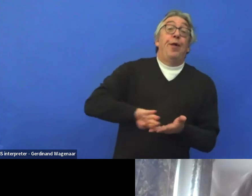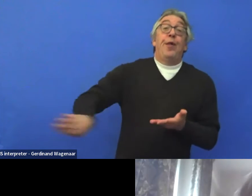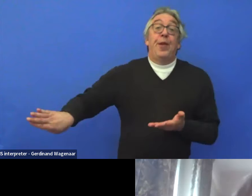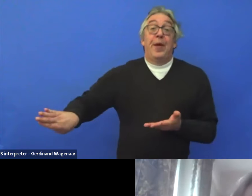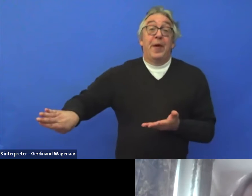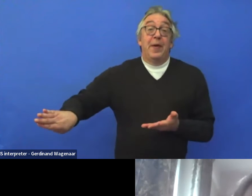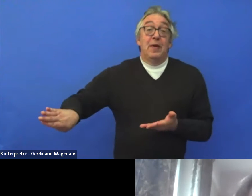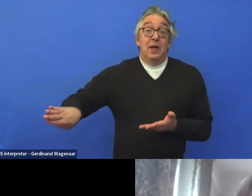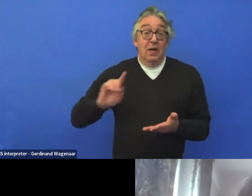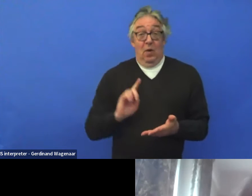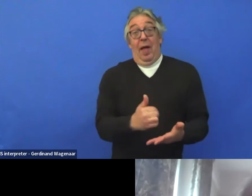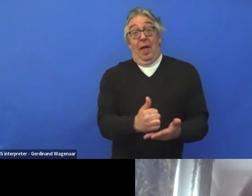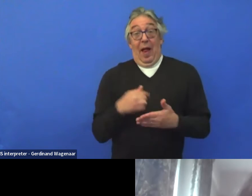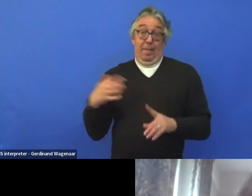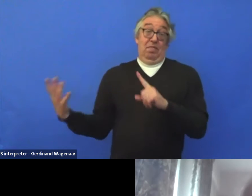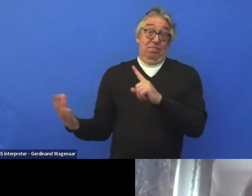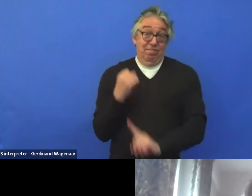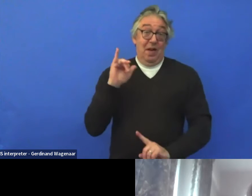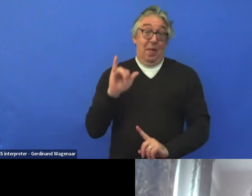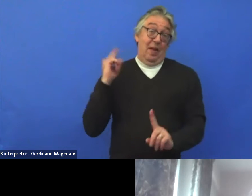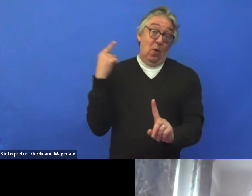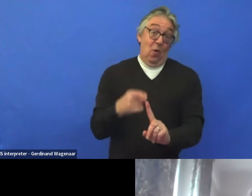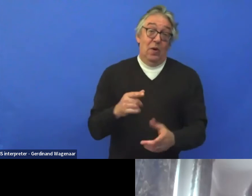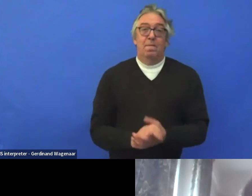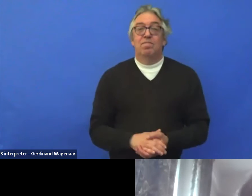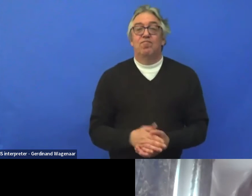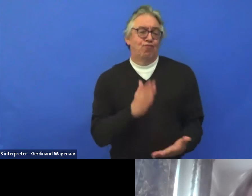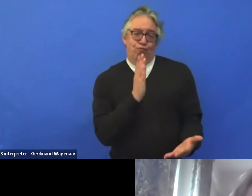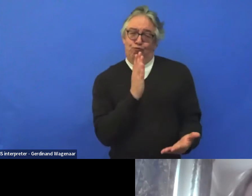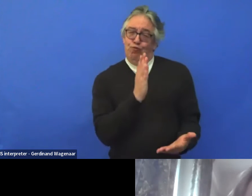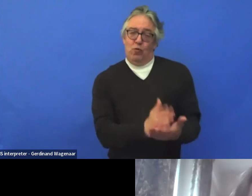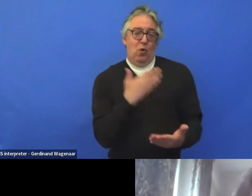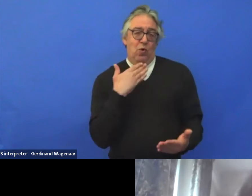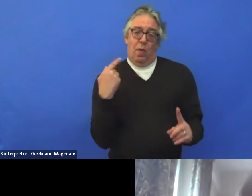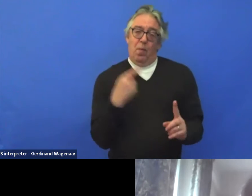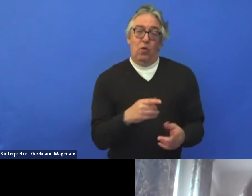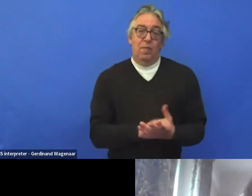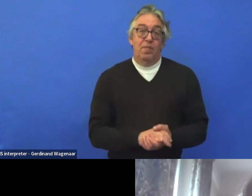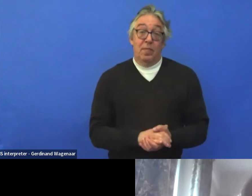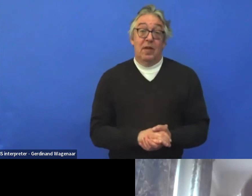Excellent. Thank you, Jacqueline. Indeed, it's bringing multiple different people together